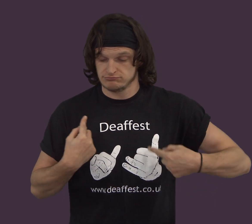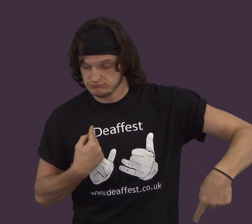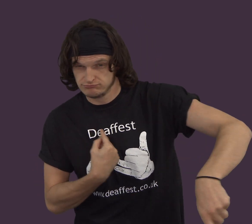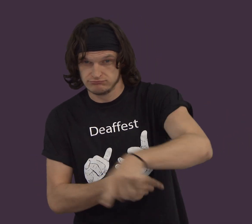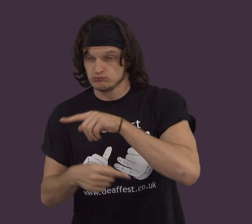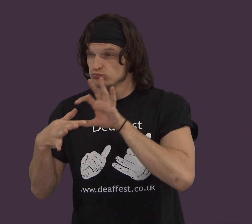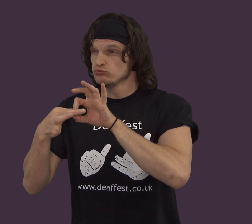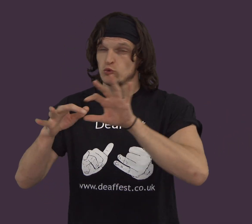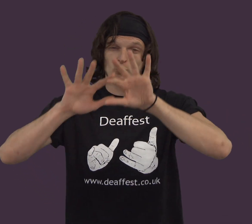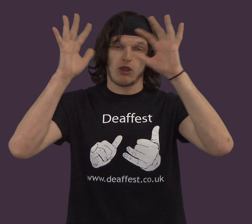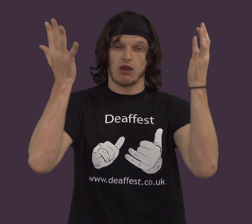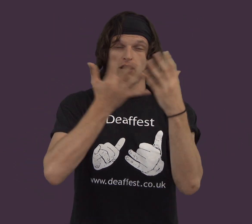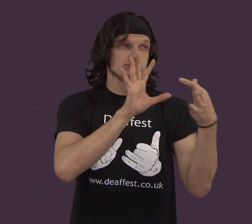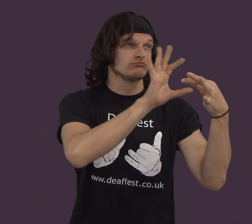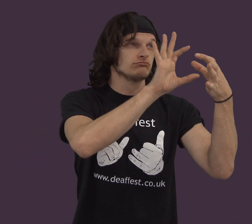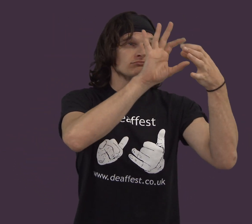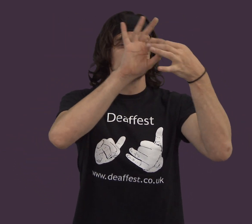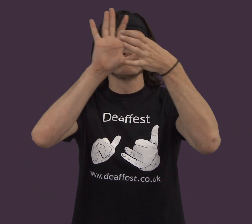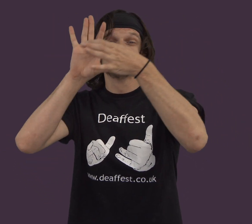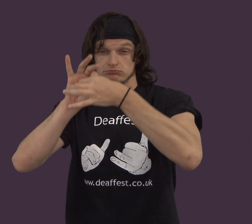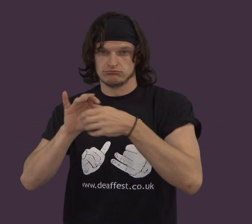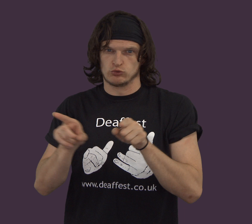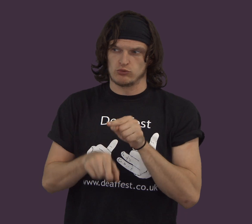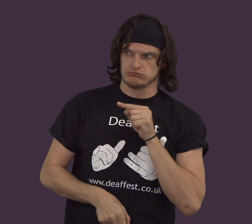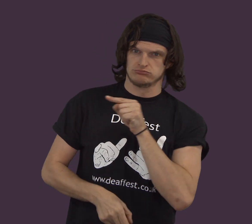We work with international organisations across the globe,